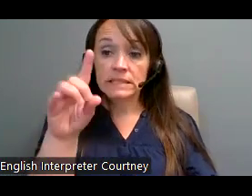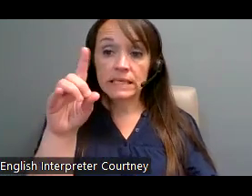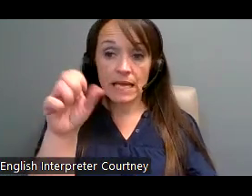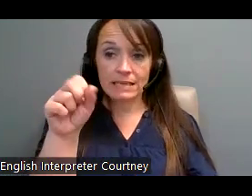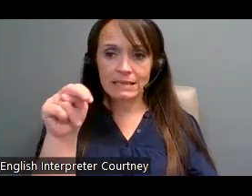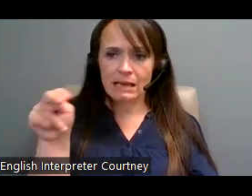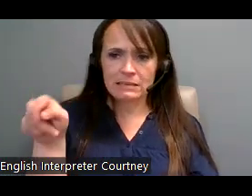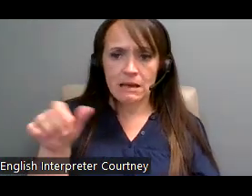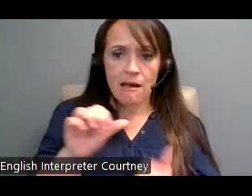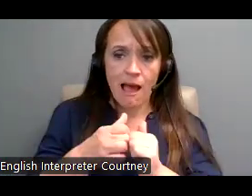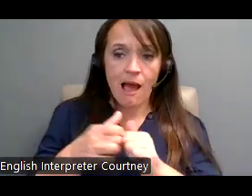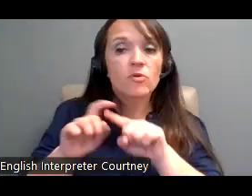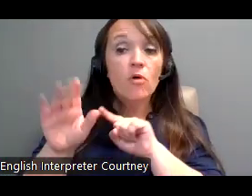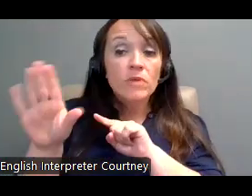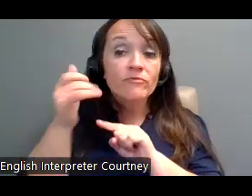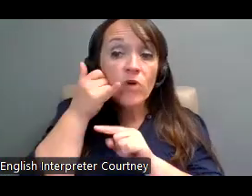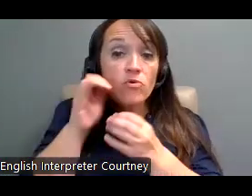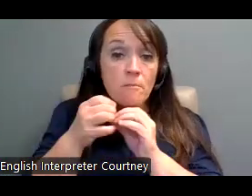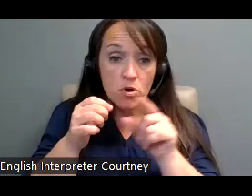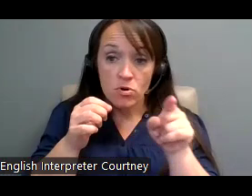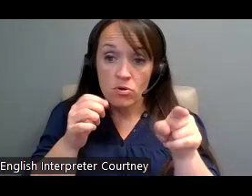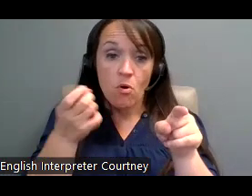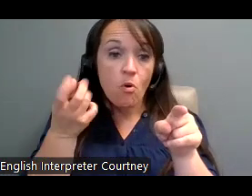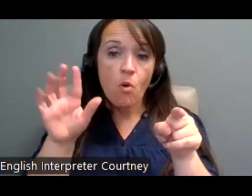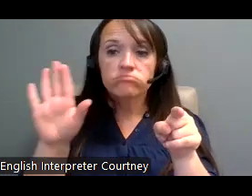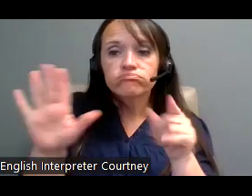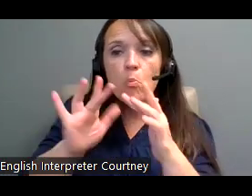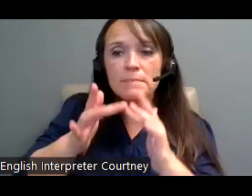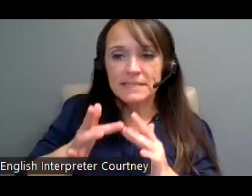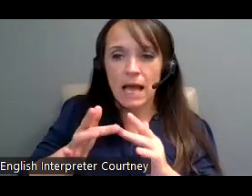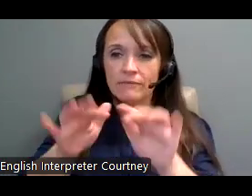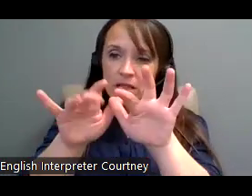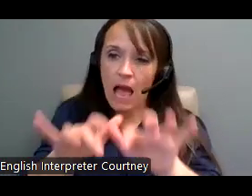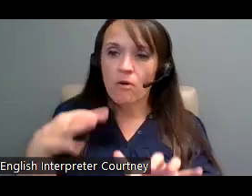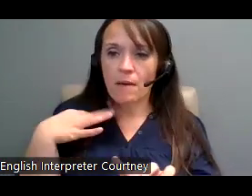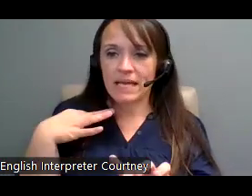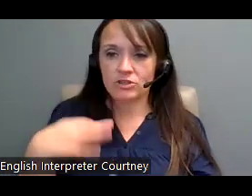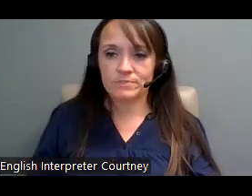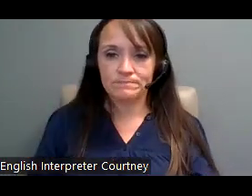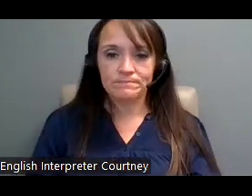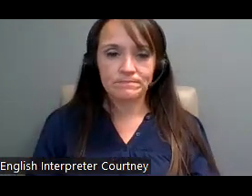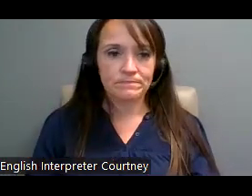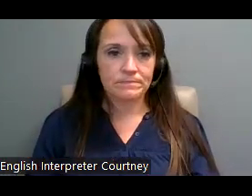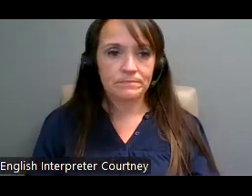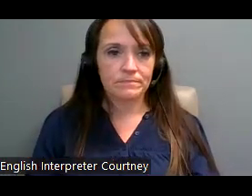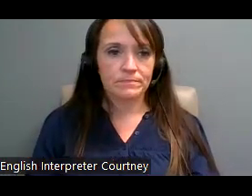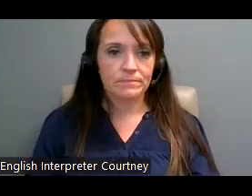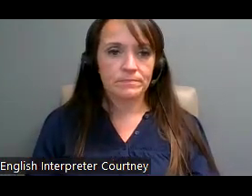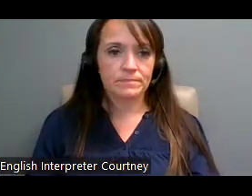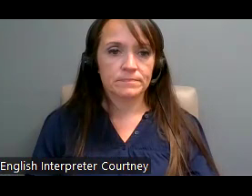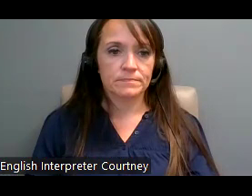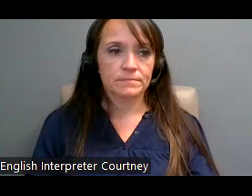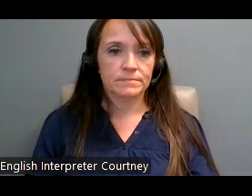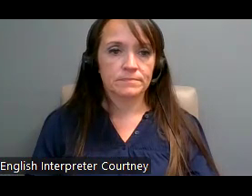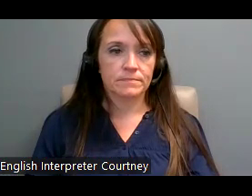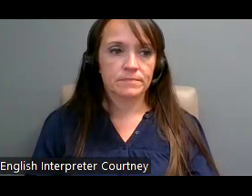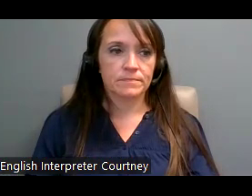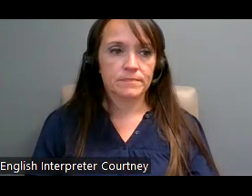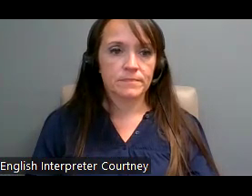can call the toll-free number or go to the website and fill out an application there. Next slide.